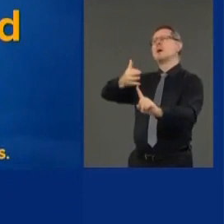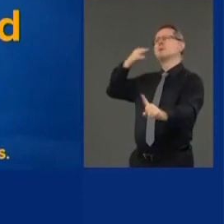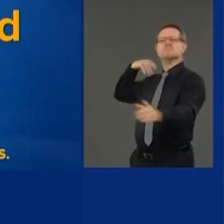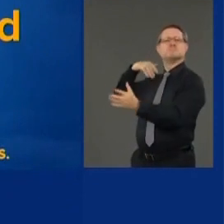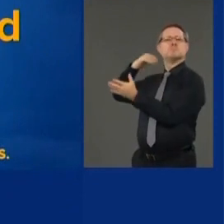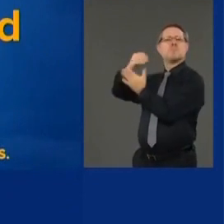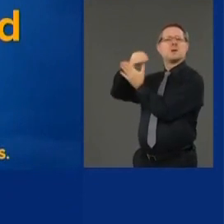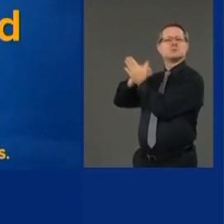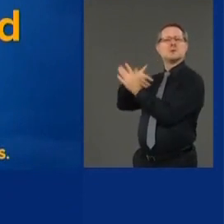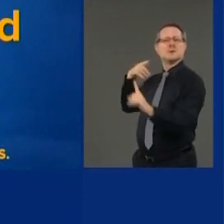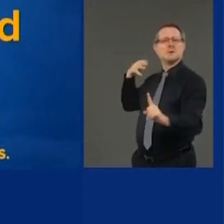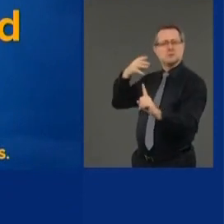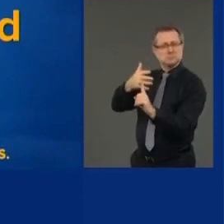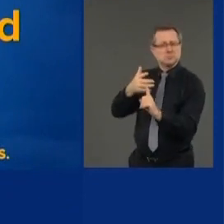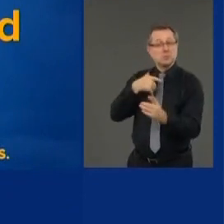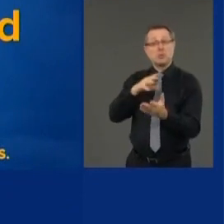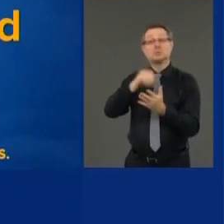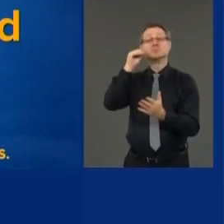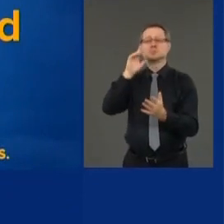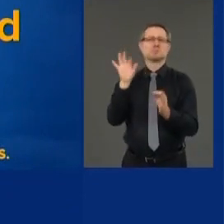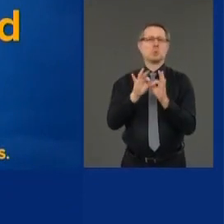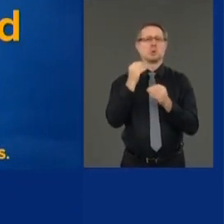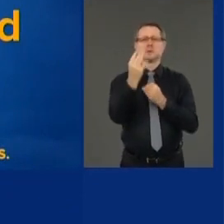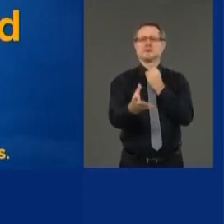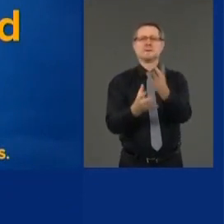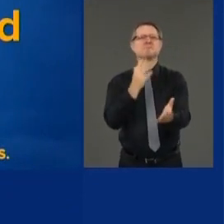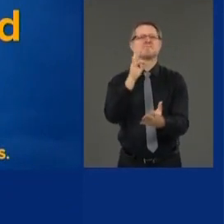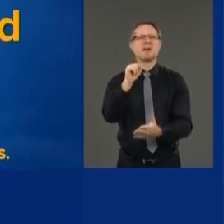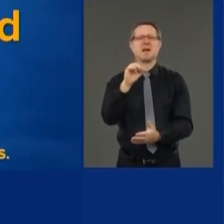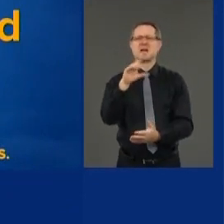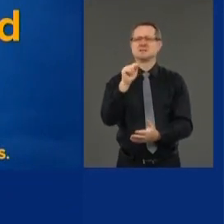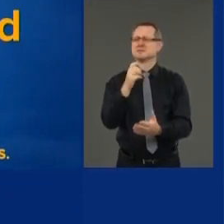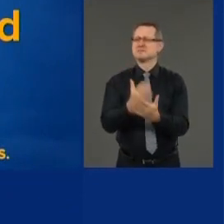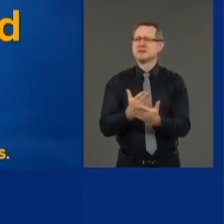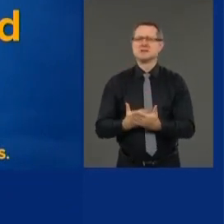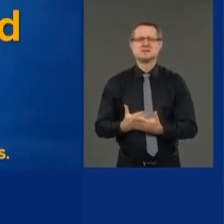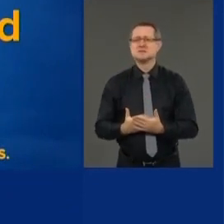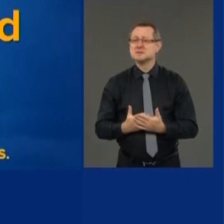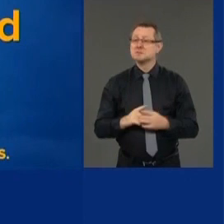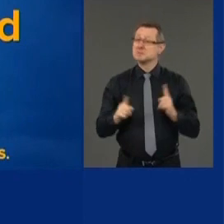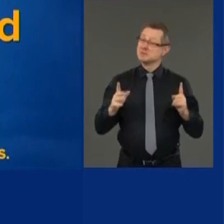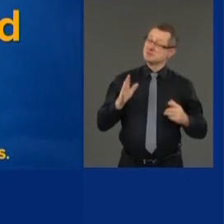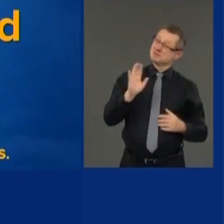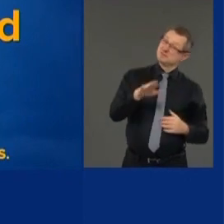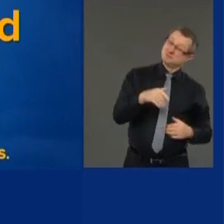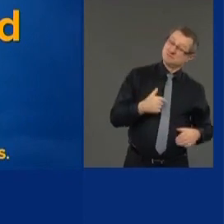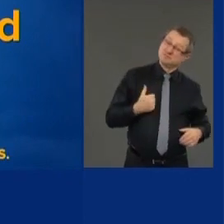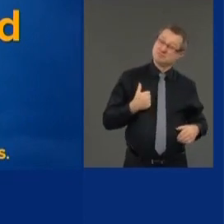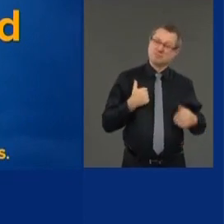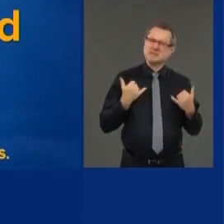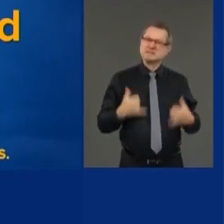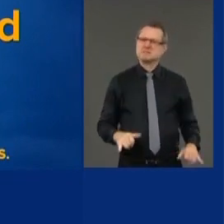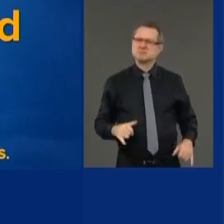LET'S AT LEAST LEARN THE LESSON